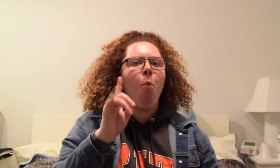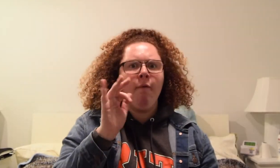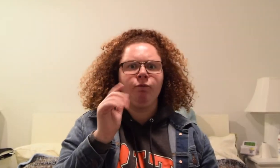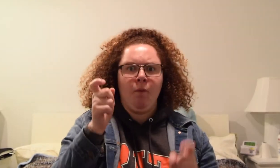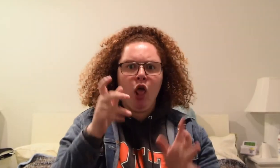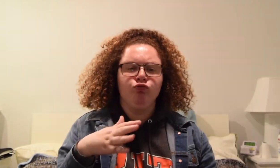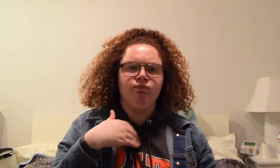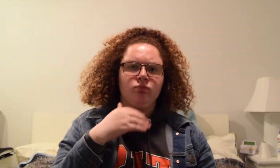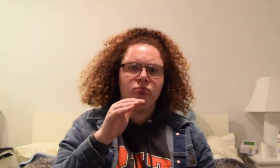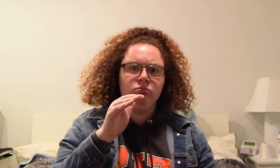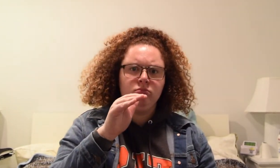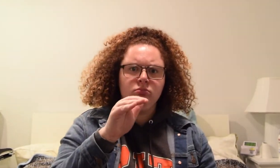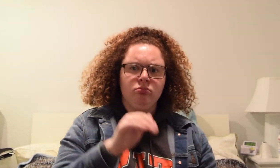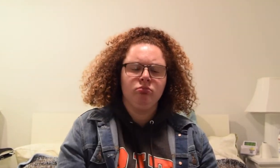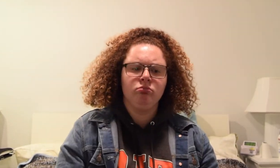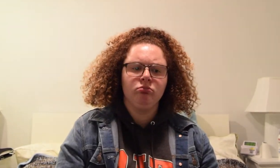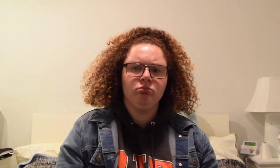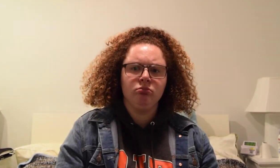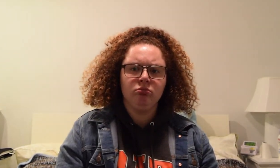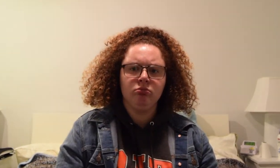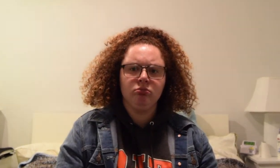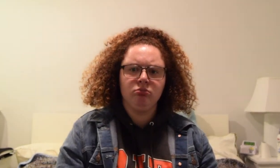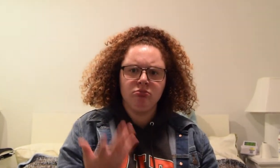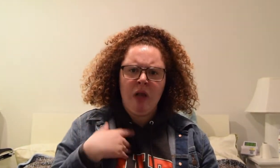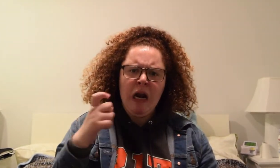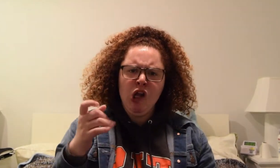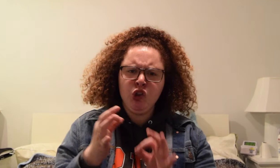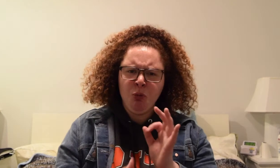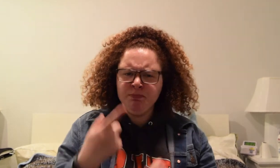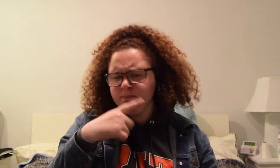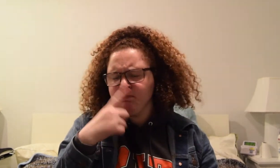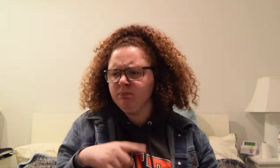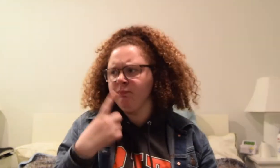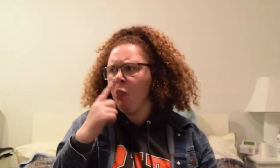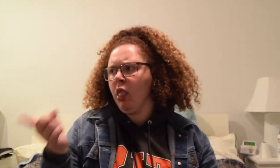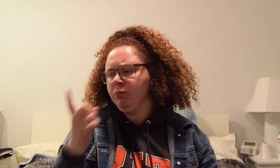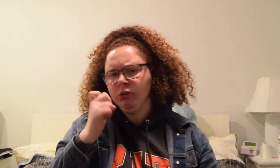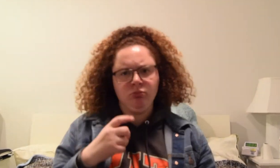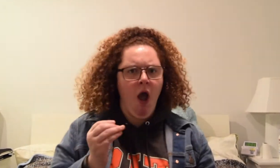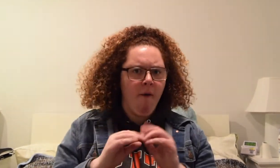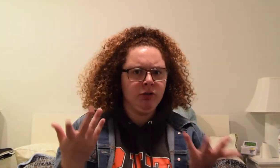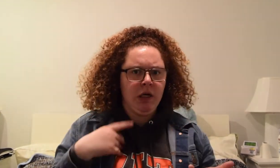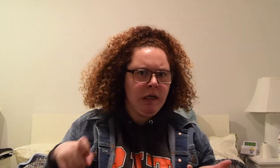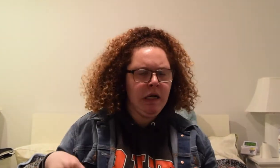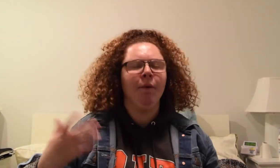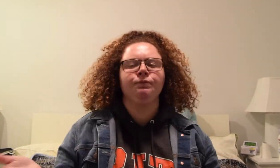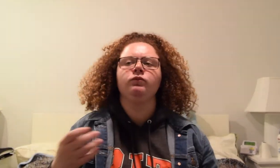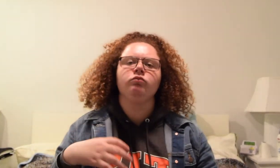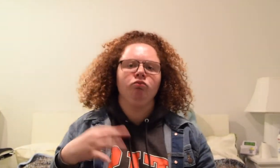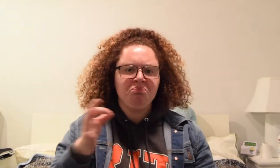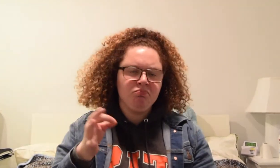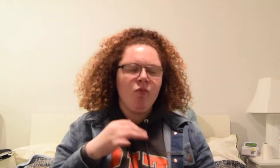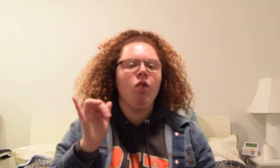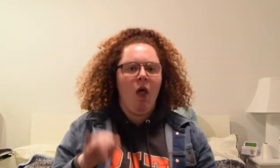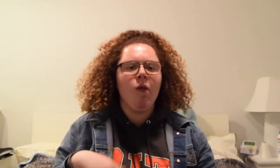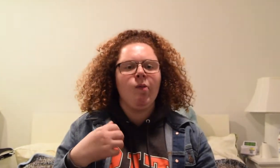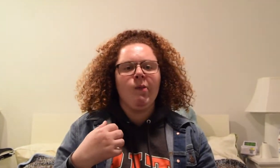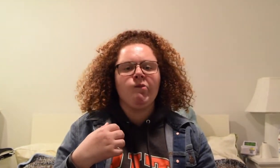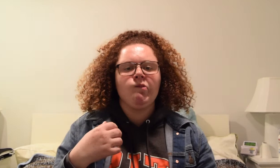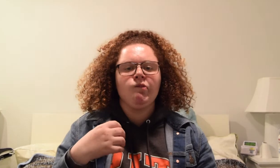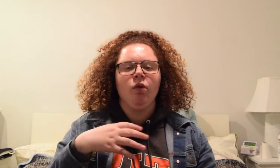I asked one of the managers to get an interpreter for the meeting and explained my reason